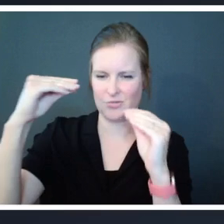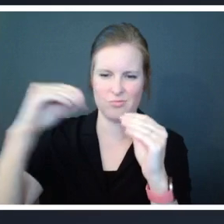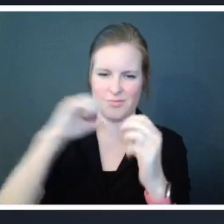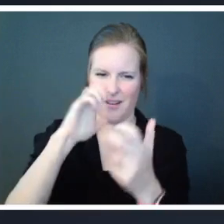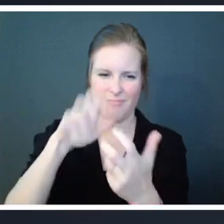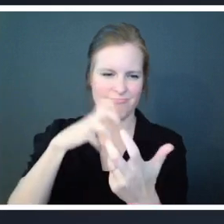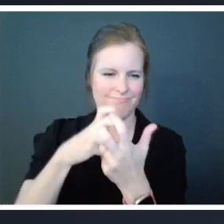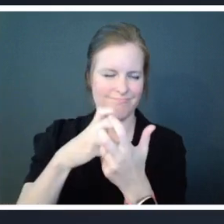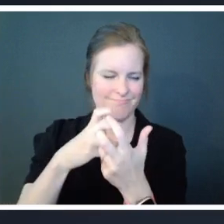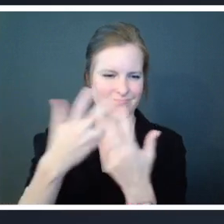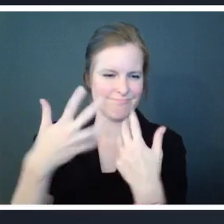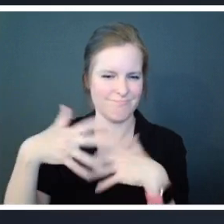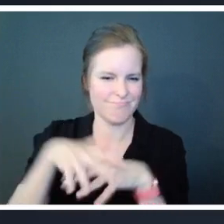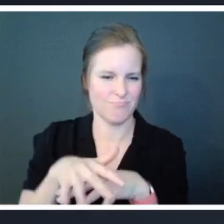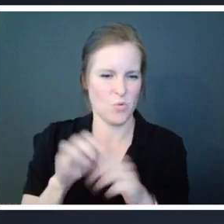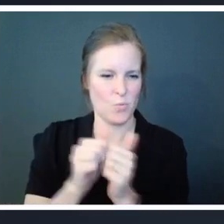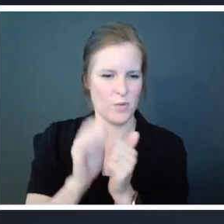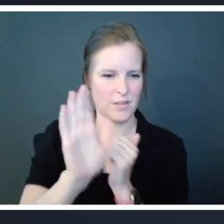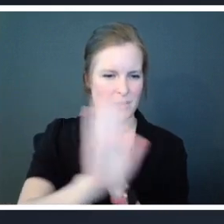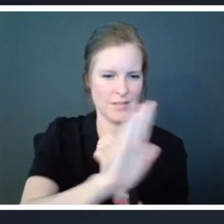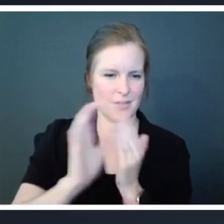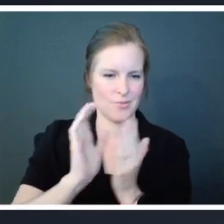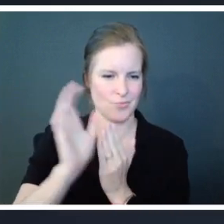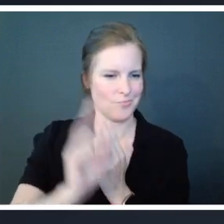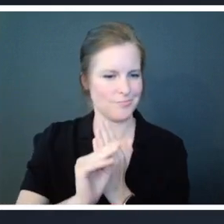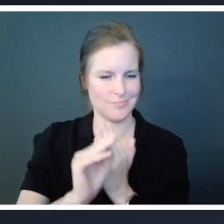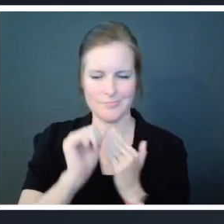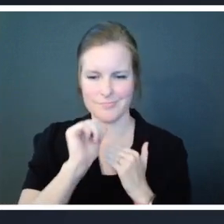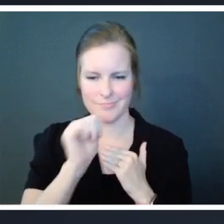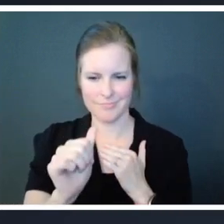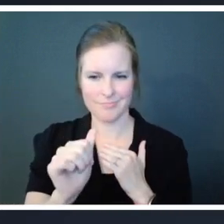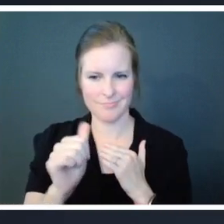you're doing this. So, I, like, don't know if that's helpful at all. But for me, thinking of